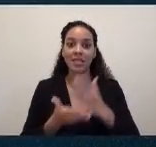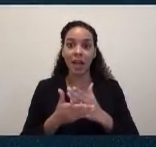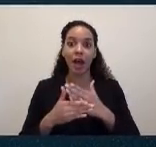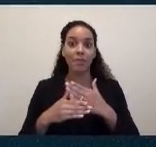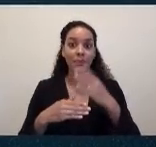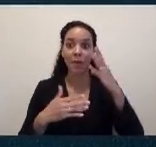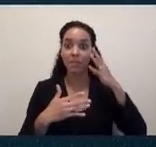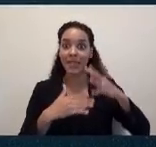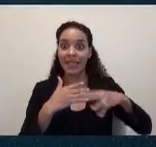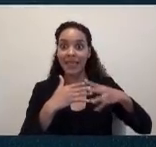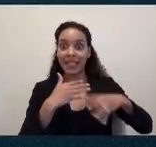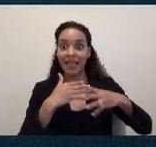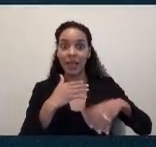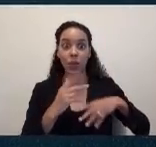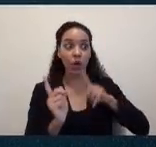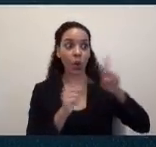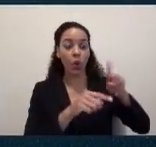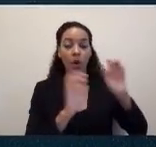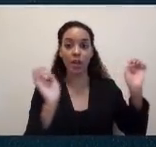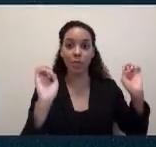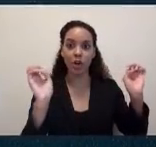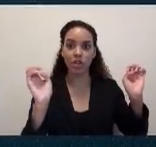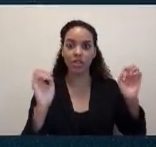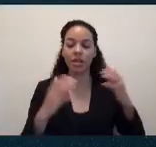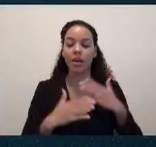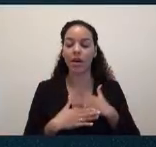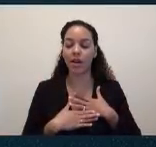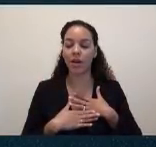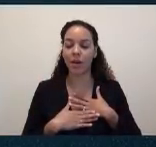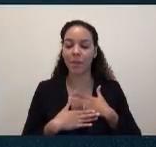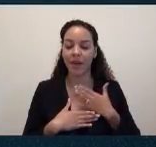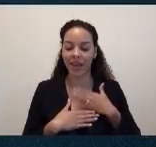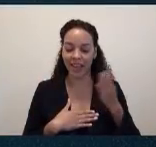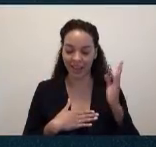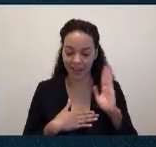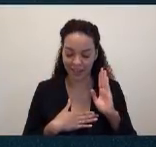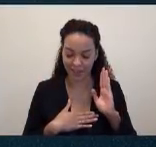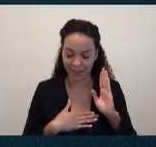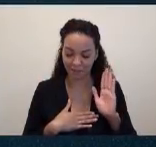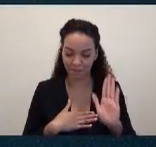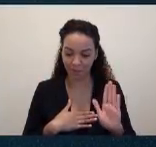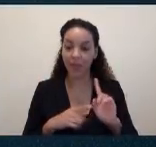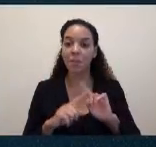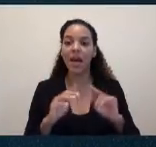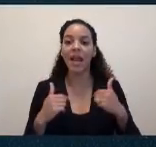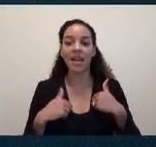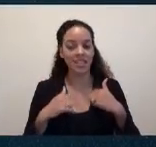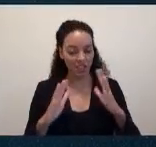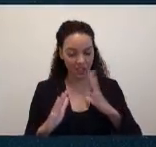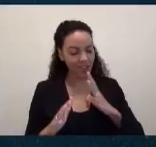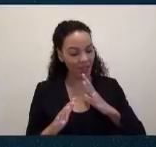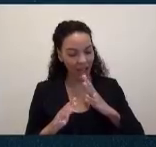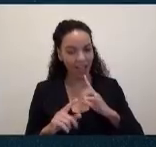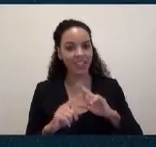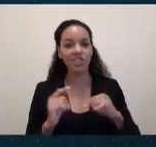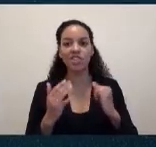Oh my goodness, but I was able, she's fine, she just cut her lip and I had to get some stitches,